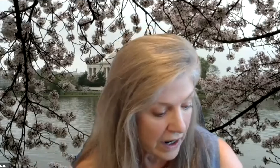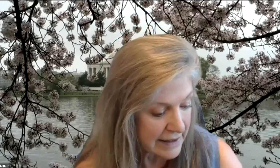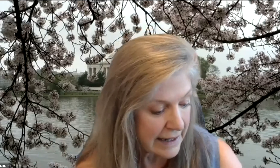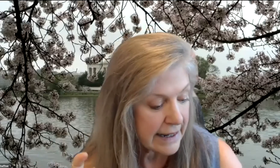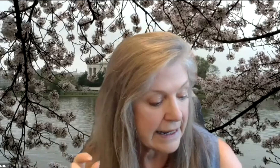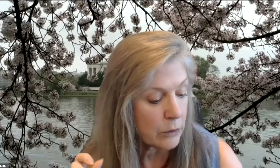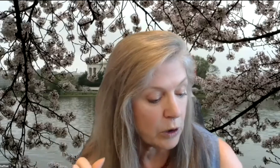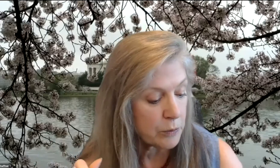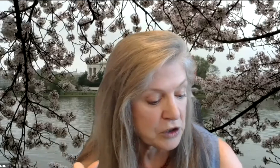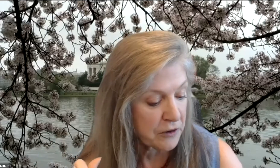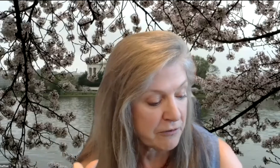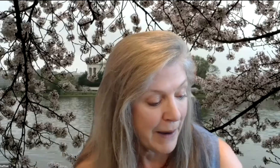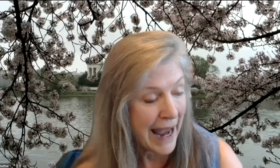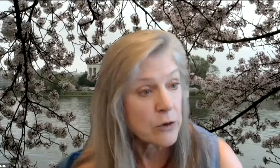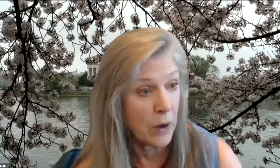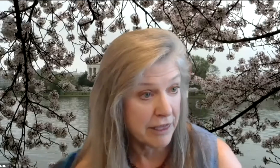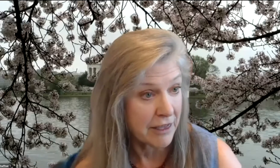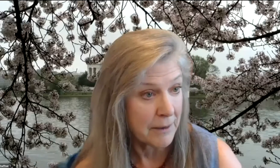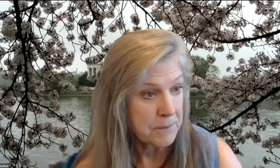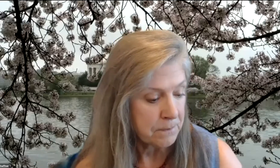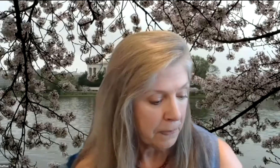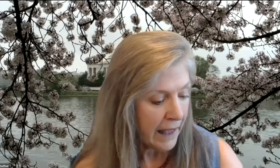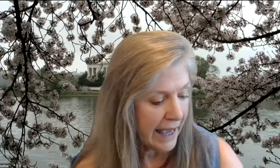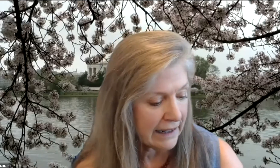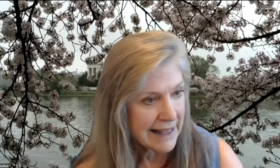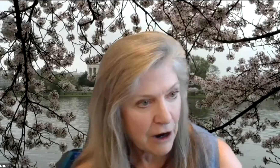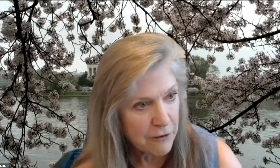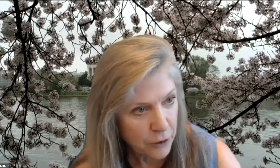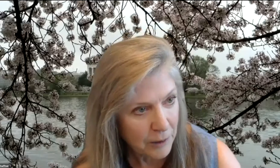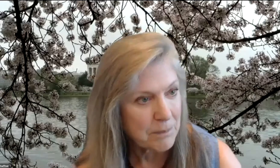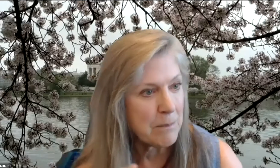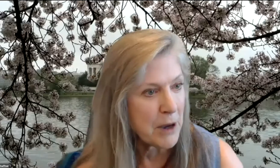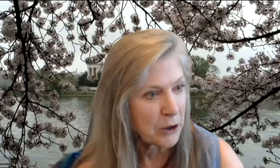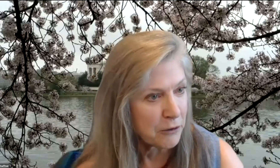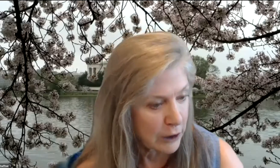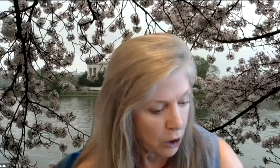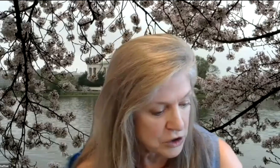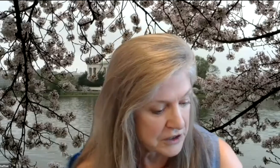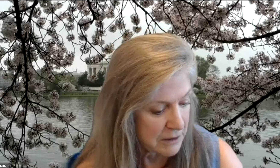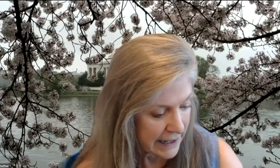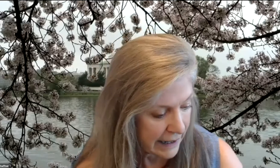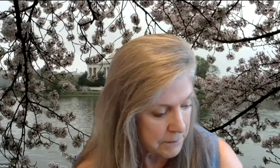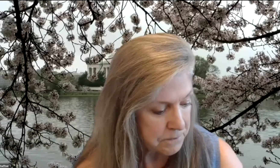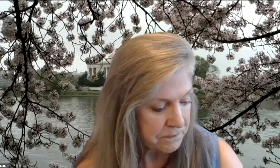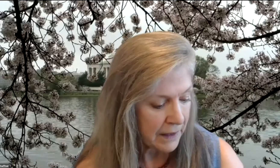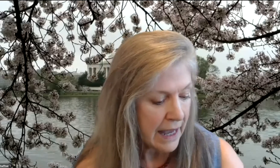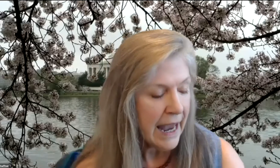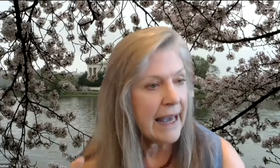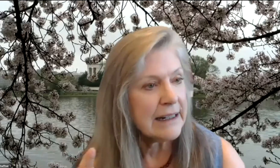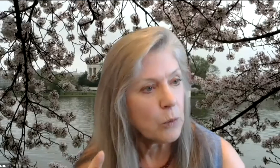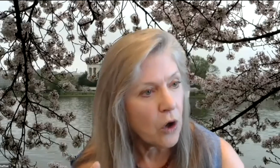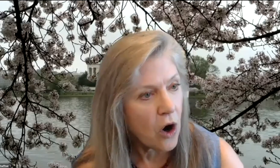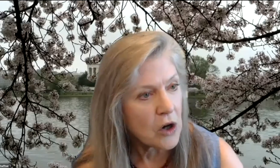One, it will preserve bandwidth and allow for a better flow to the meeting. And it will